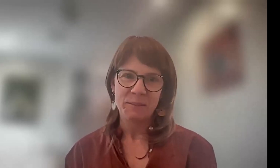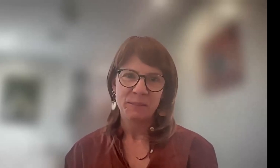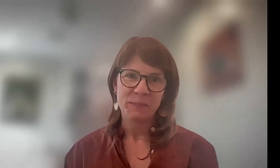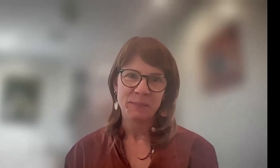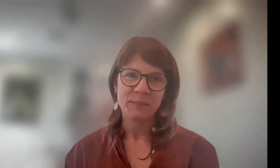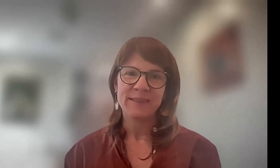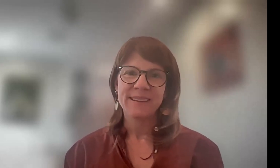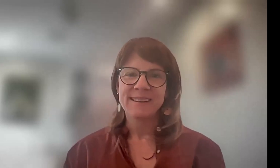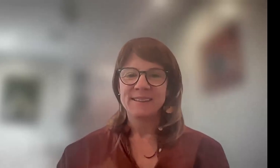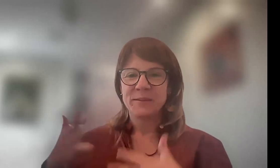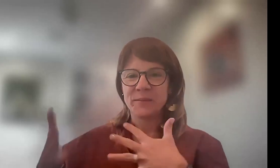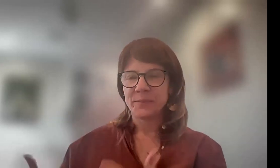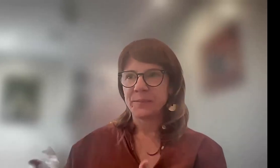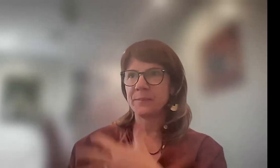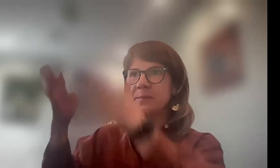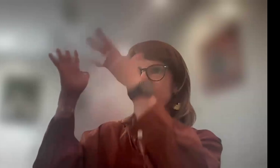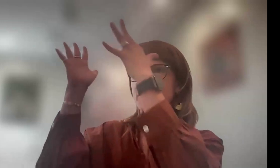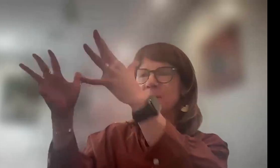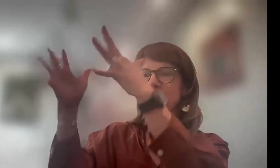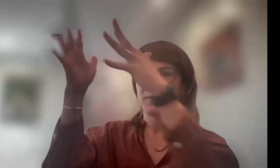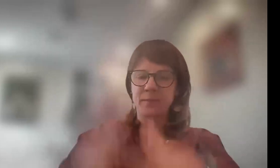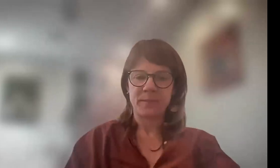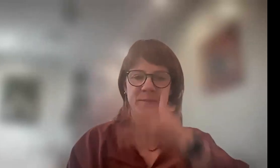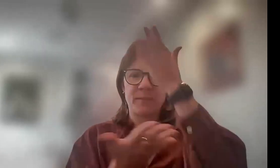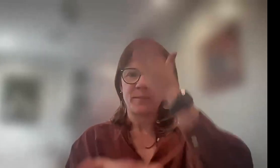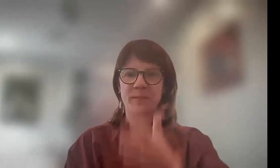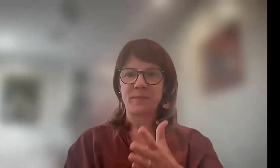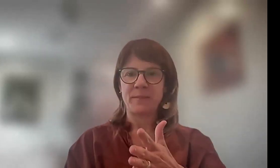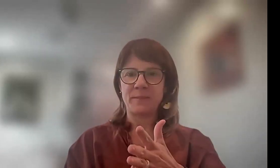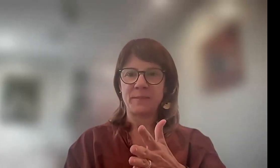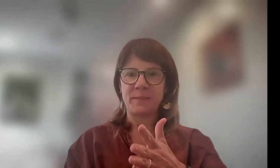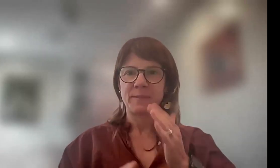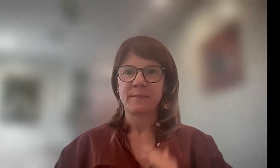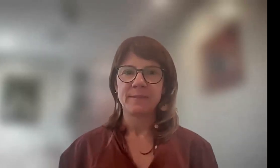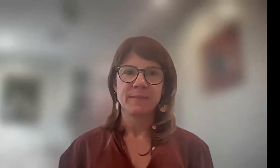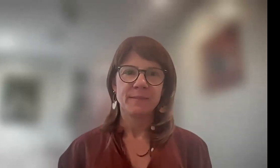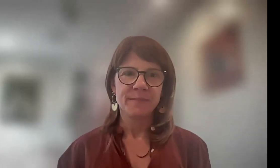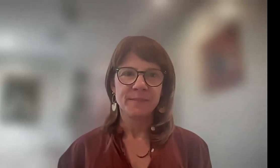just learned